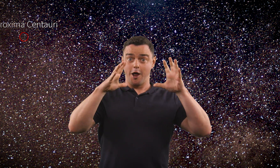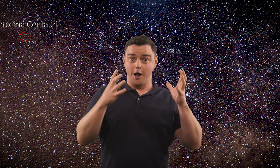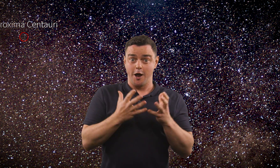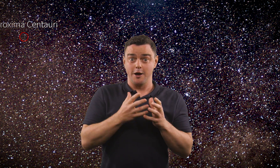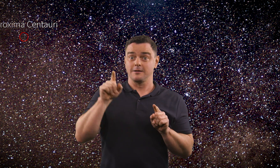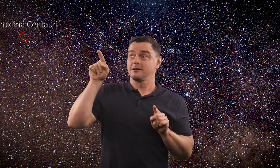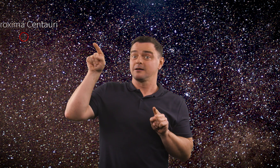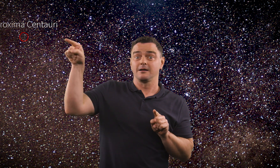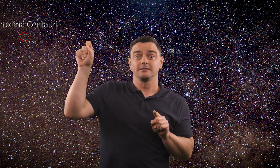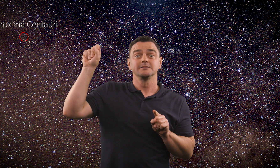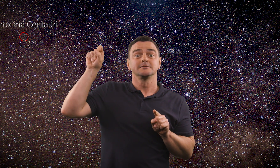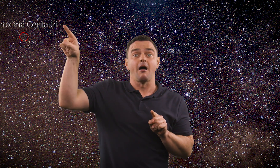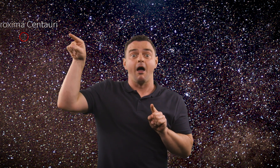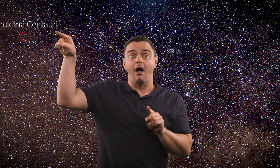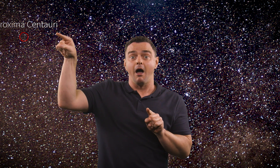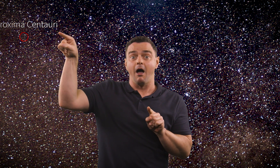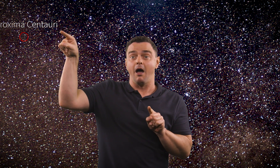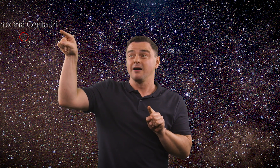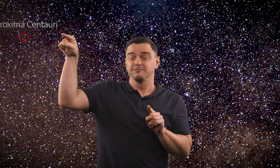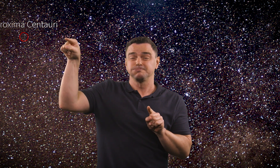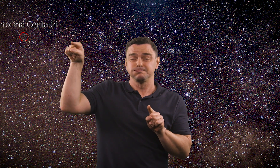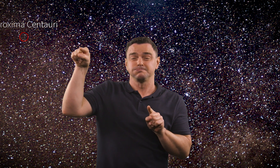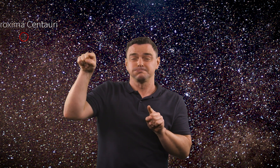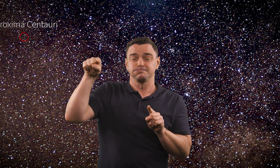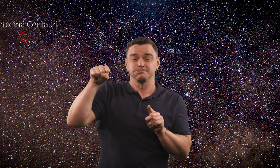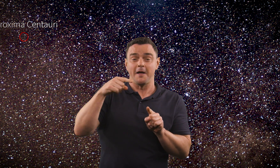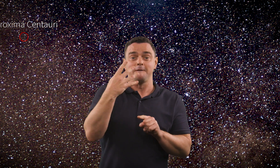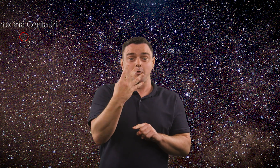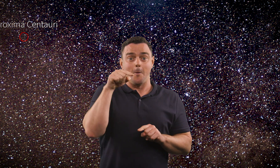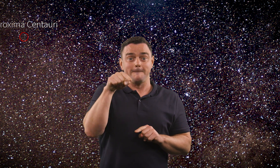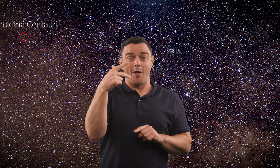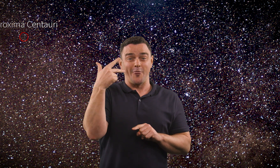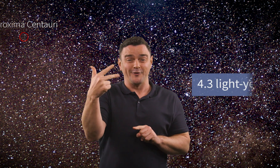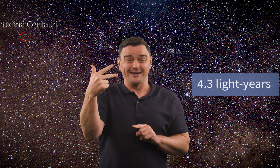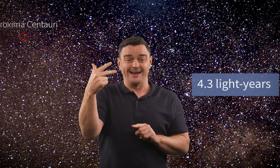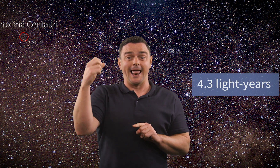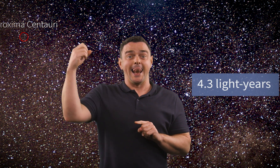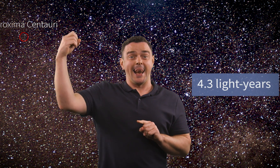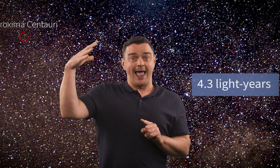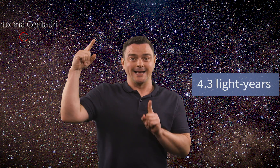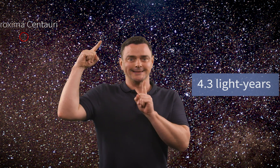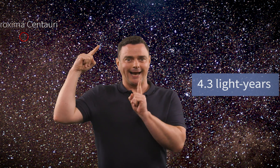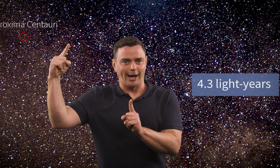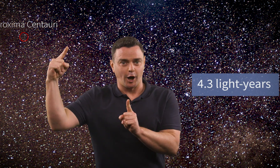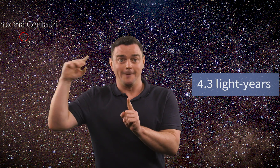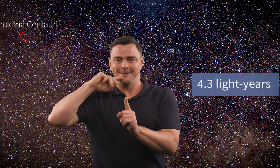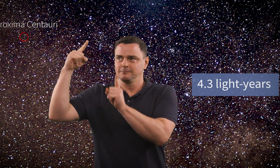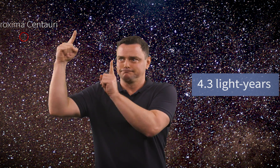For Proxima Centauri, the huge distance the light travels to get to us is actually 4.3 light years away,